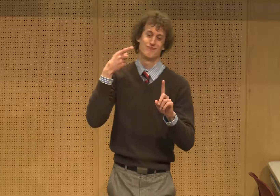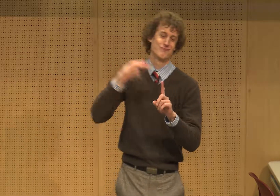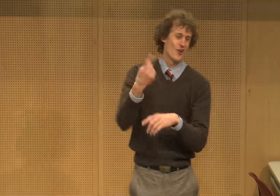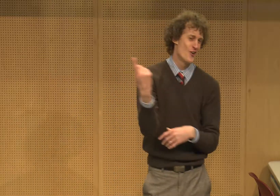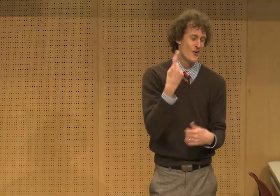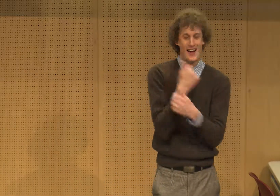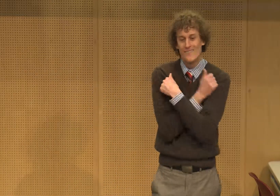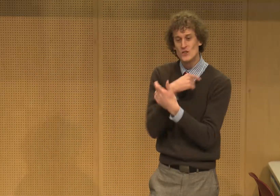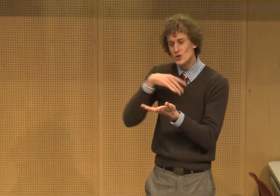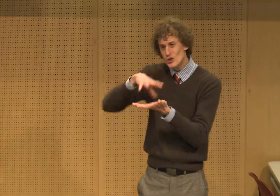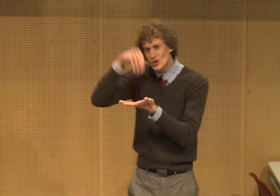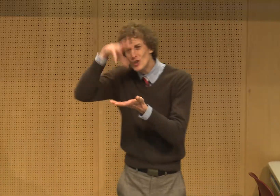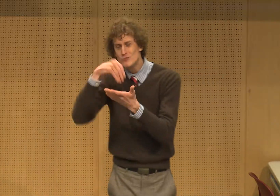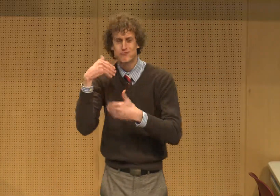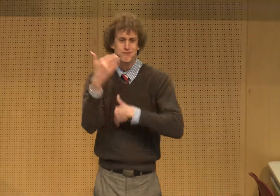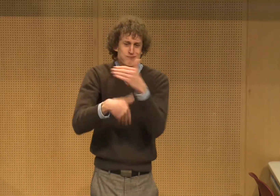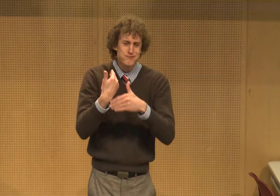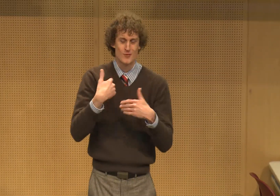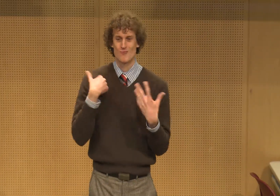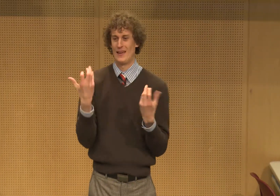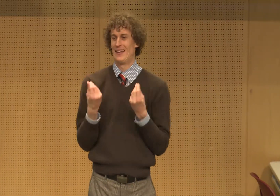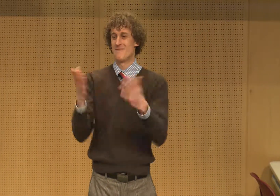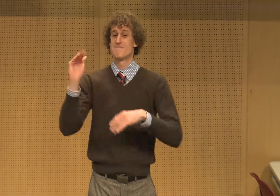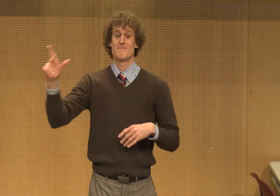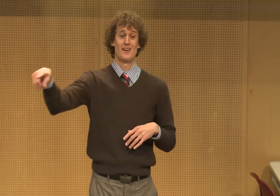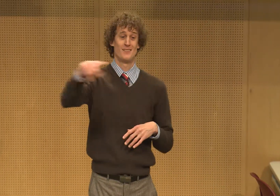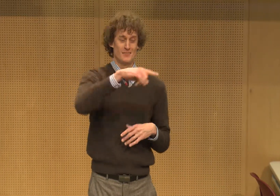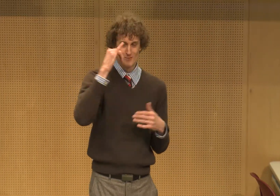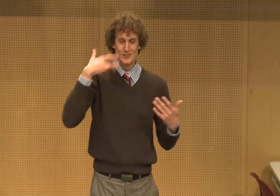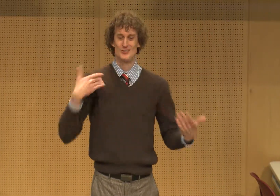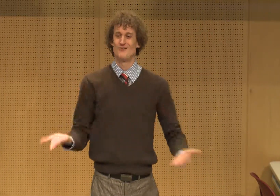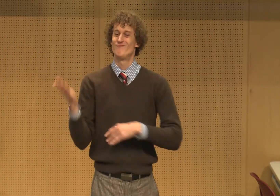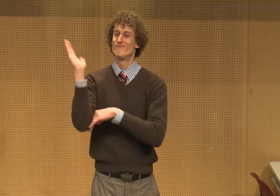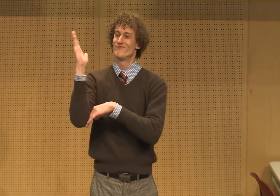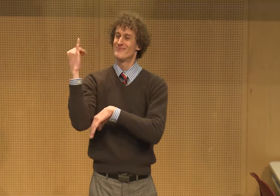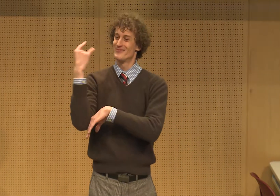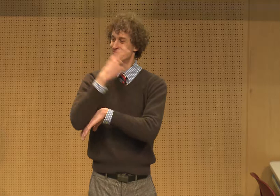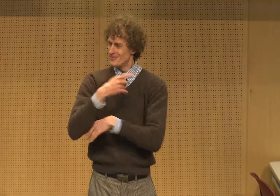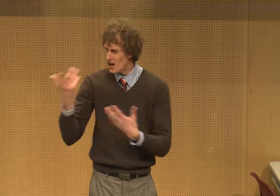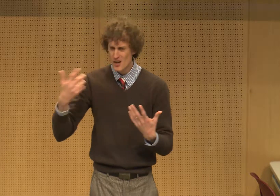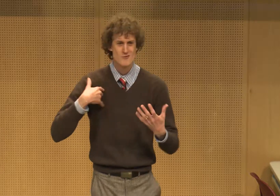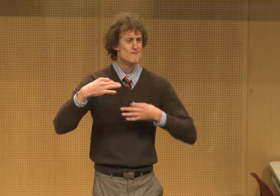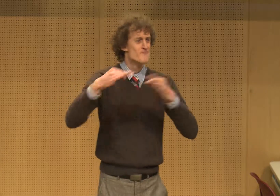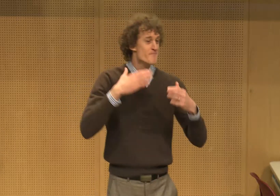So I just love learning, and I enjoy giving back, so I appreciate the opportunity to speak today